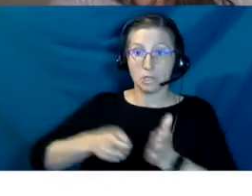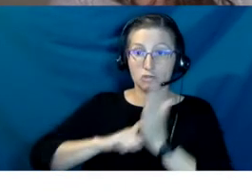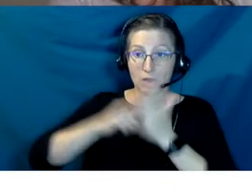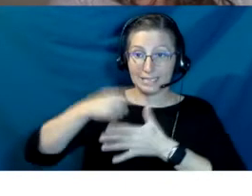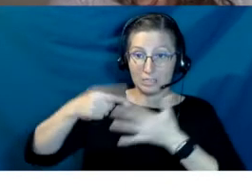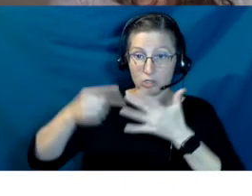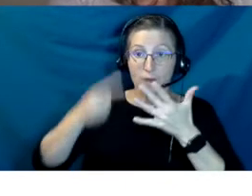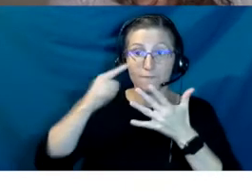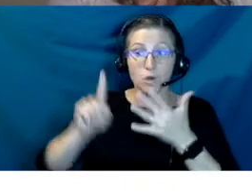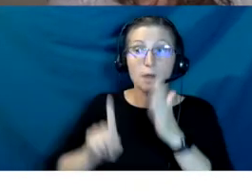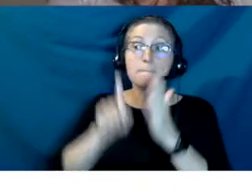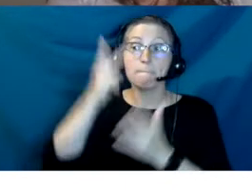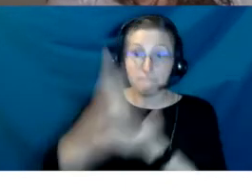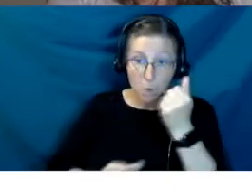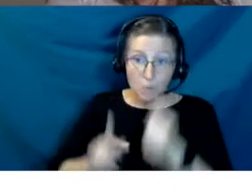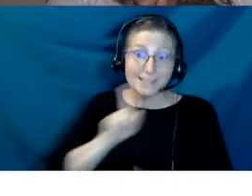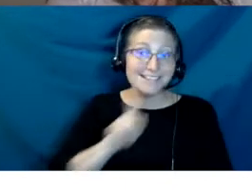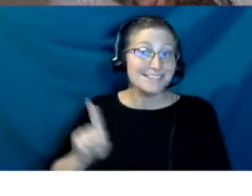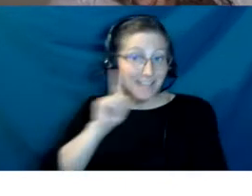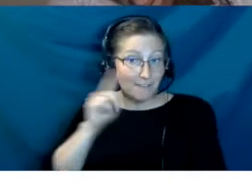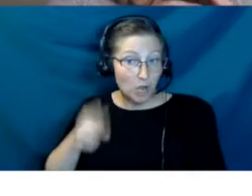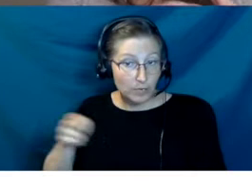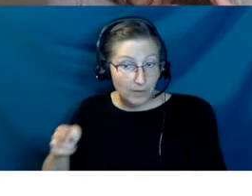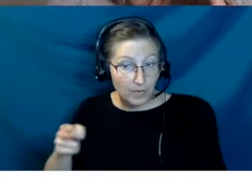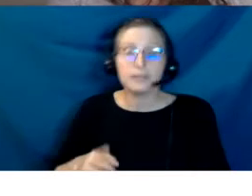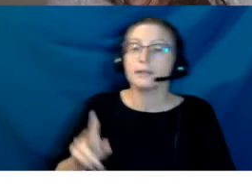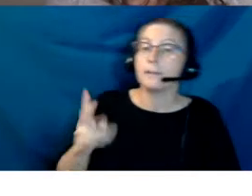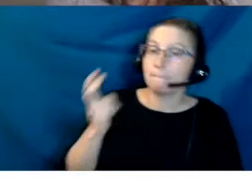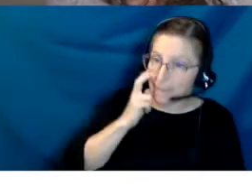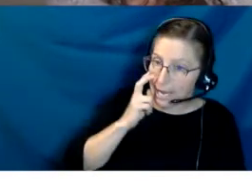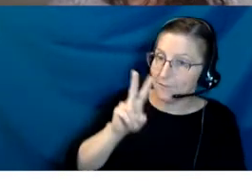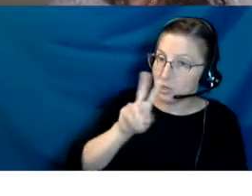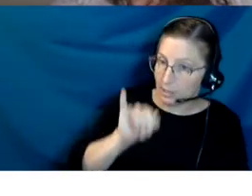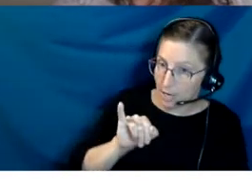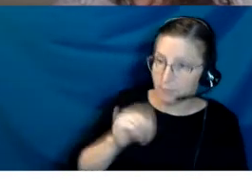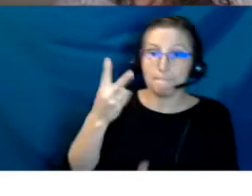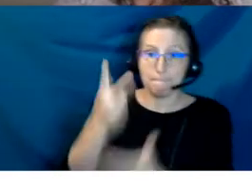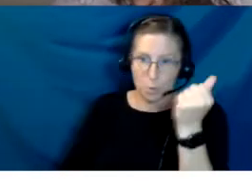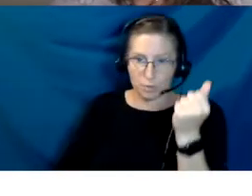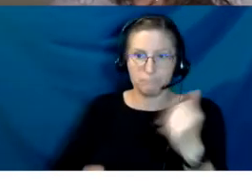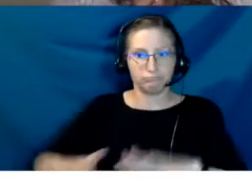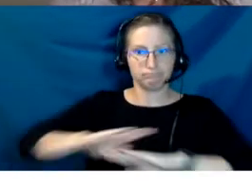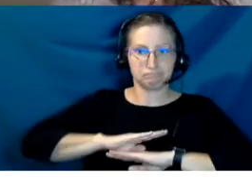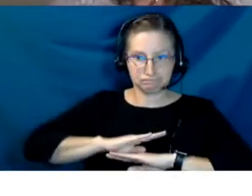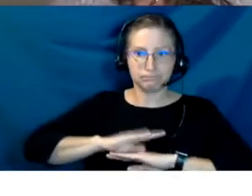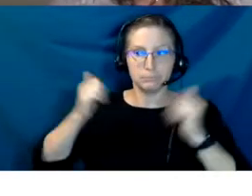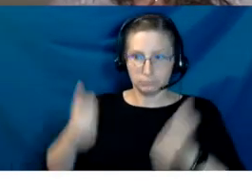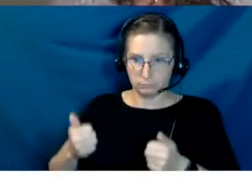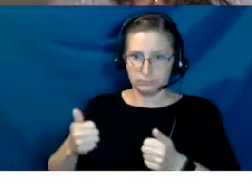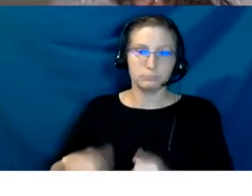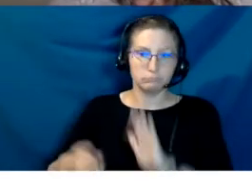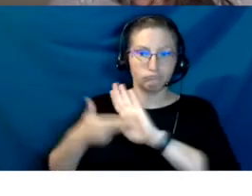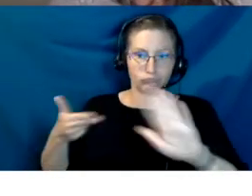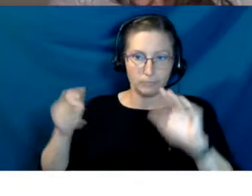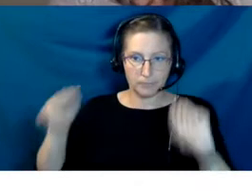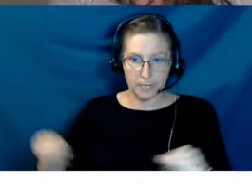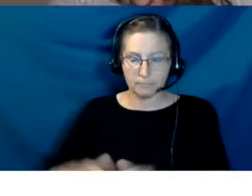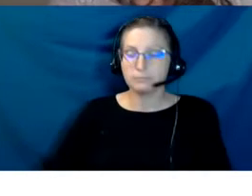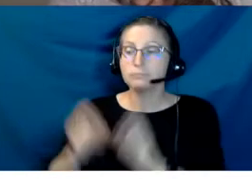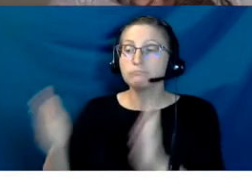and blind and visually impaired. The second way is to meet eligibility criteria for either